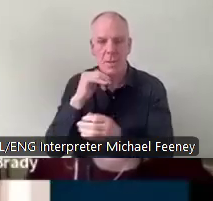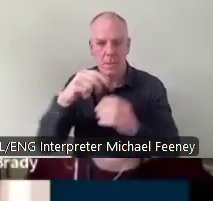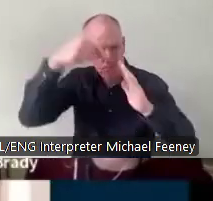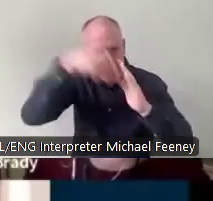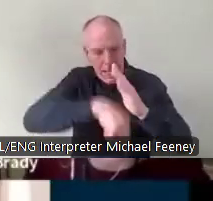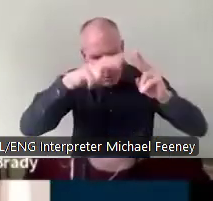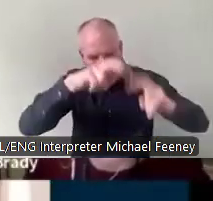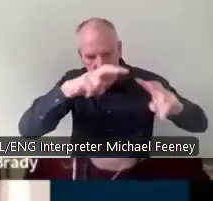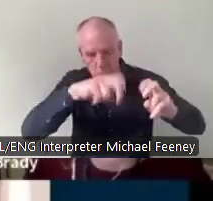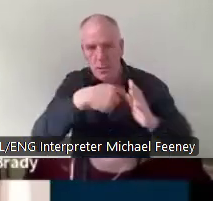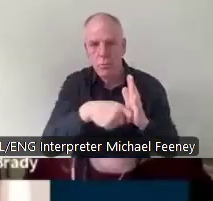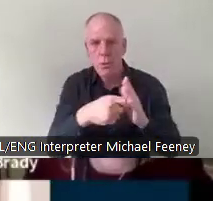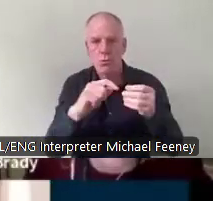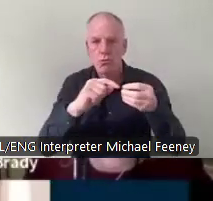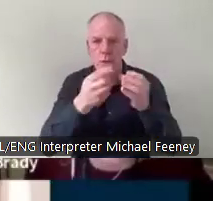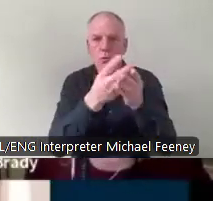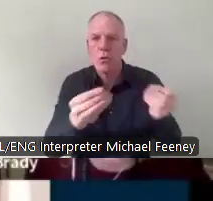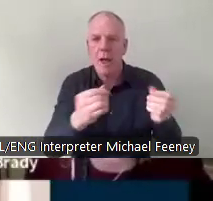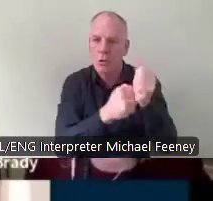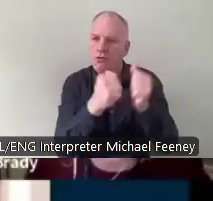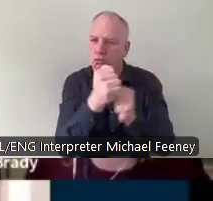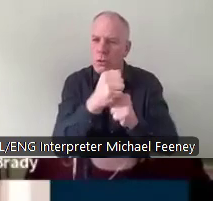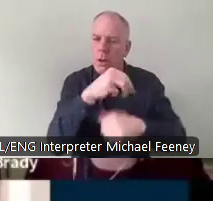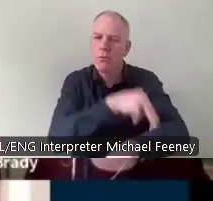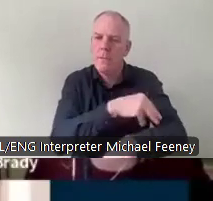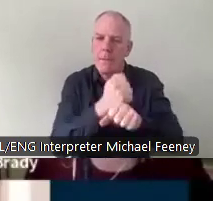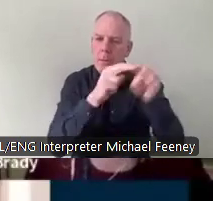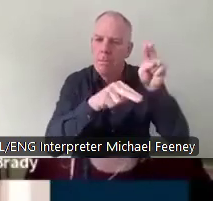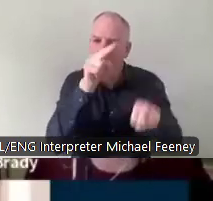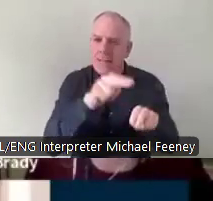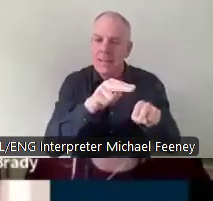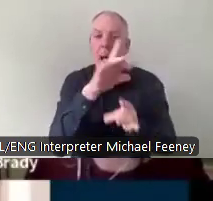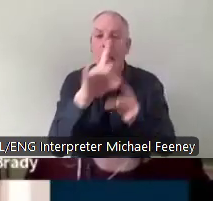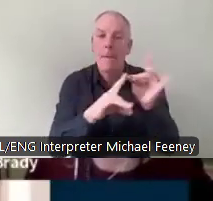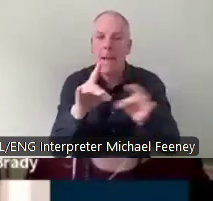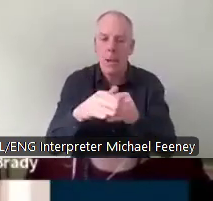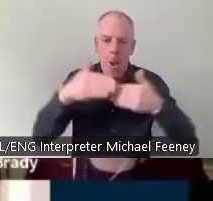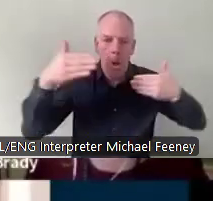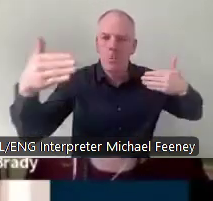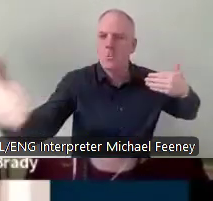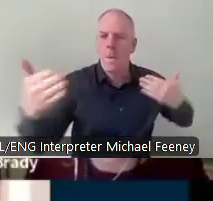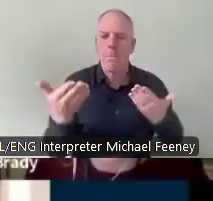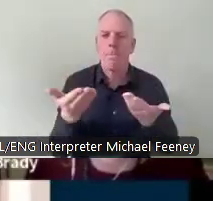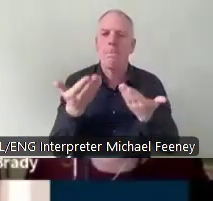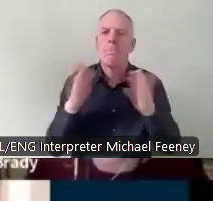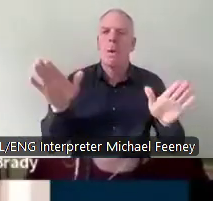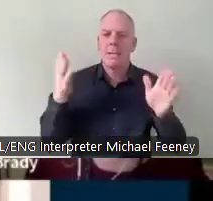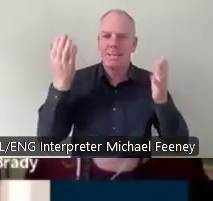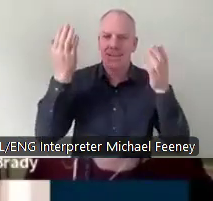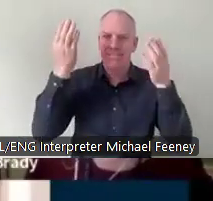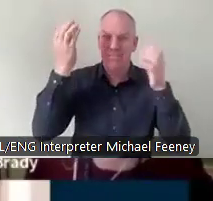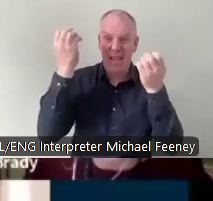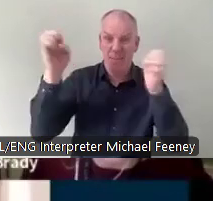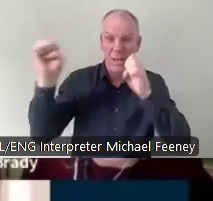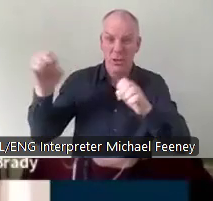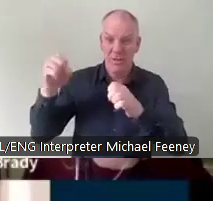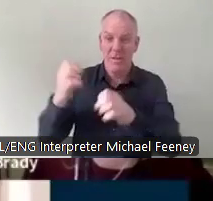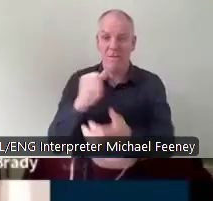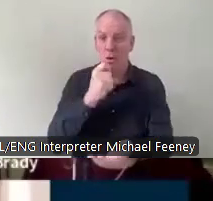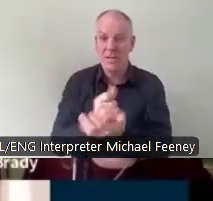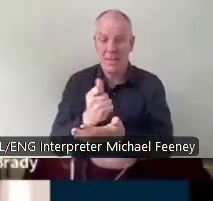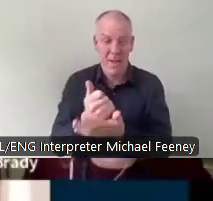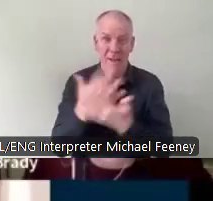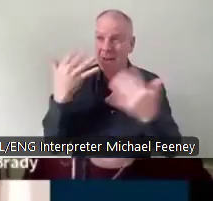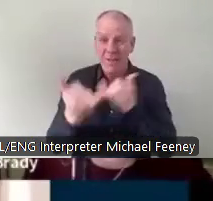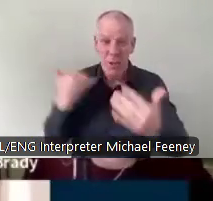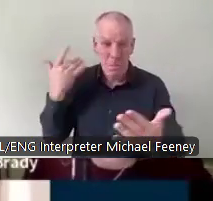these structural issues more definitively and to return the painting to longterm public display for the first time in many years. It's been a real pleasure to work